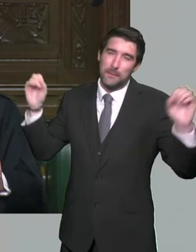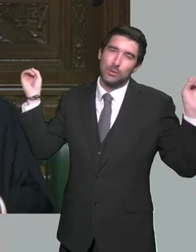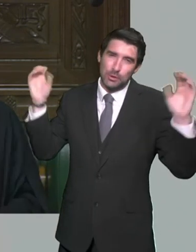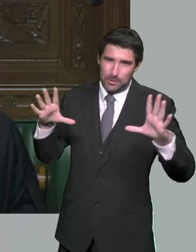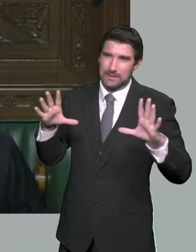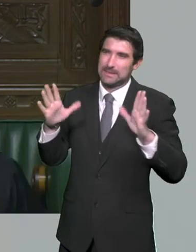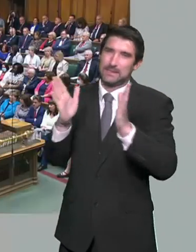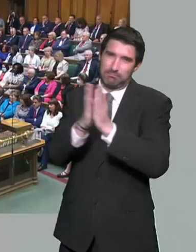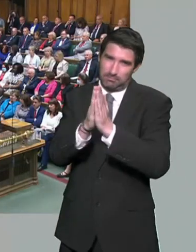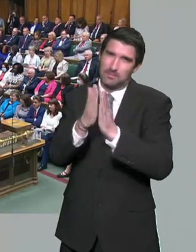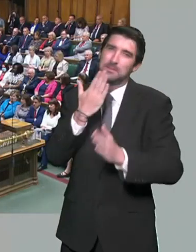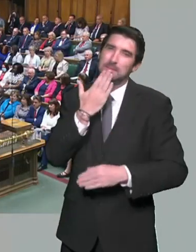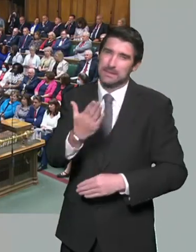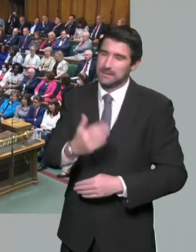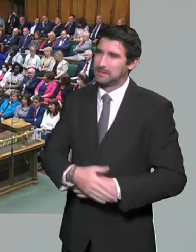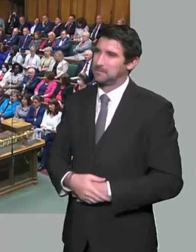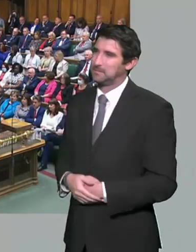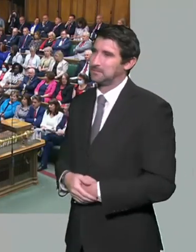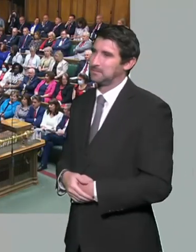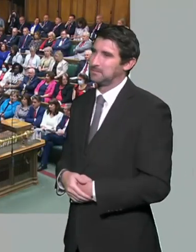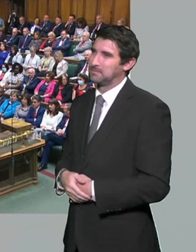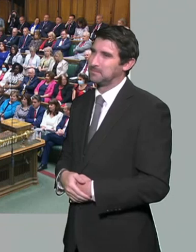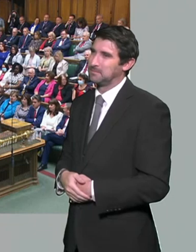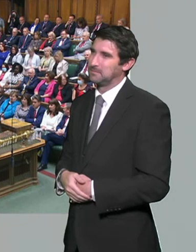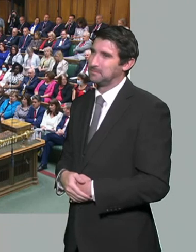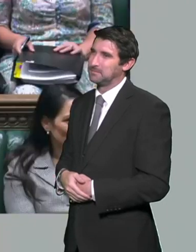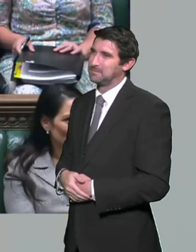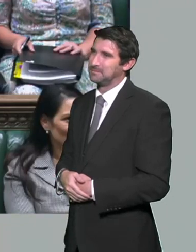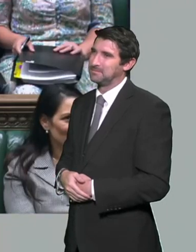The Prime Minister What we are going to get on and do is continue